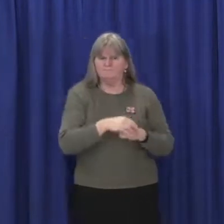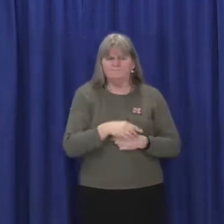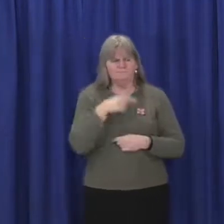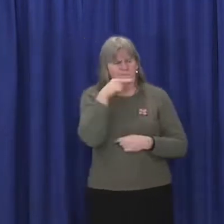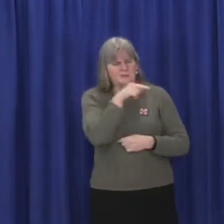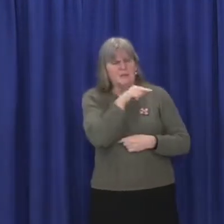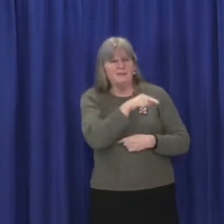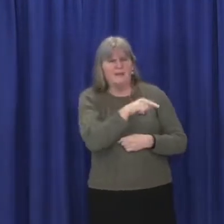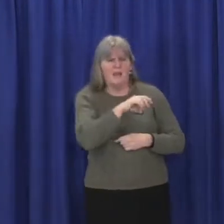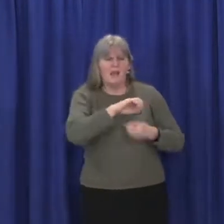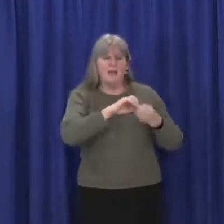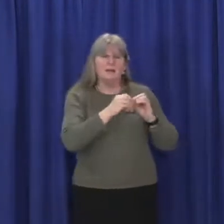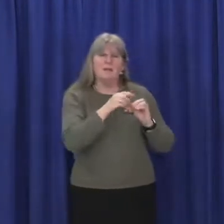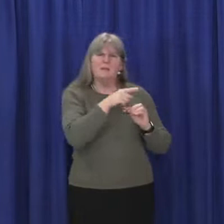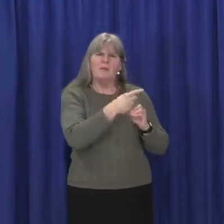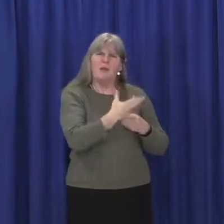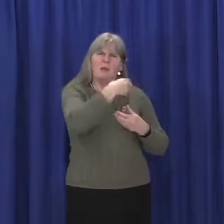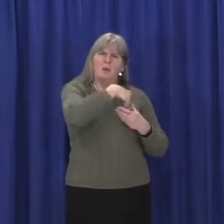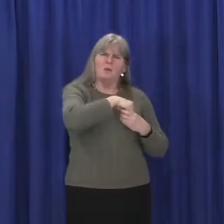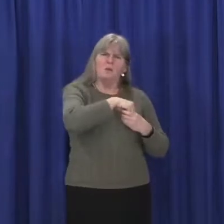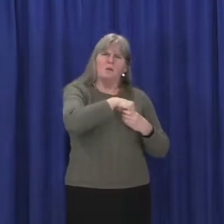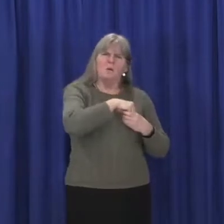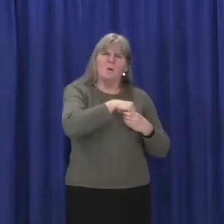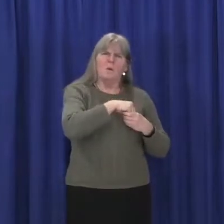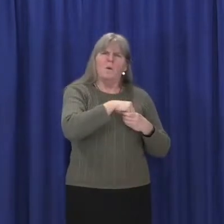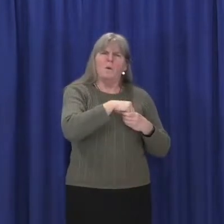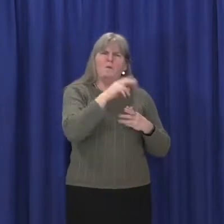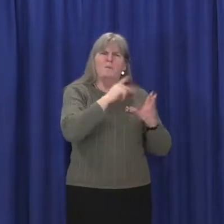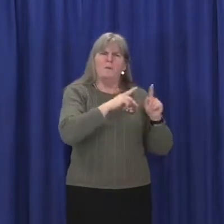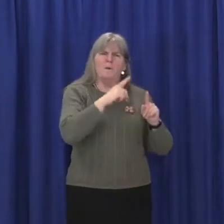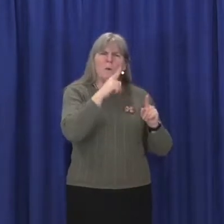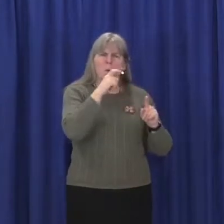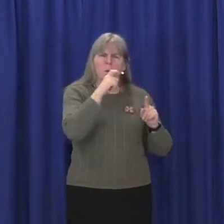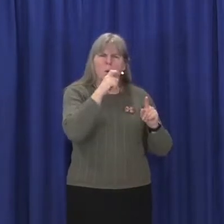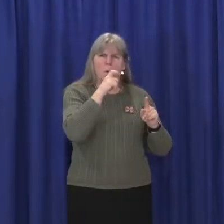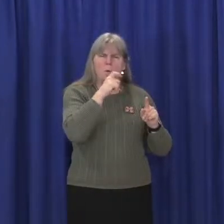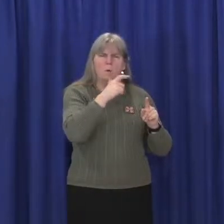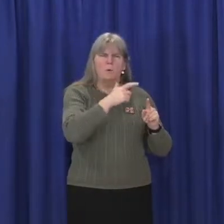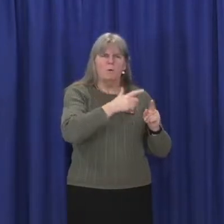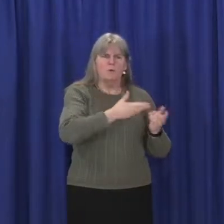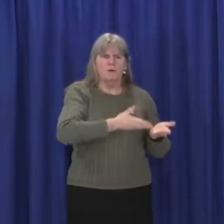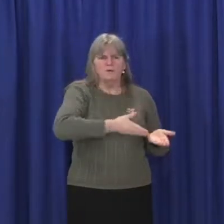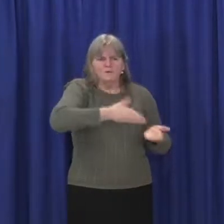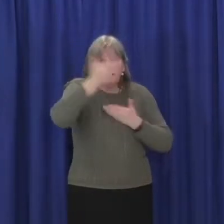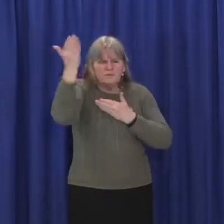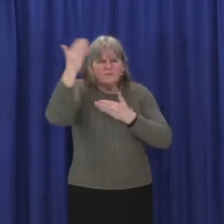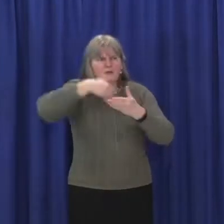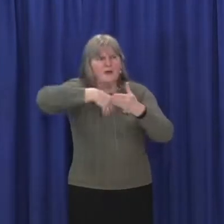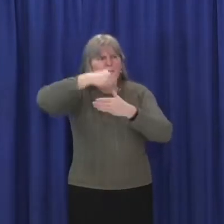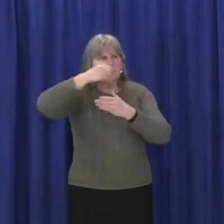numbers, does that include people who've been MediVac'd to the south, like, out of the territory?